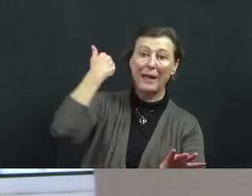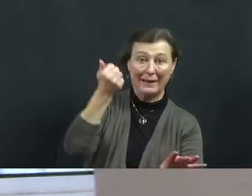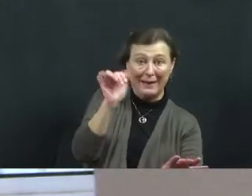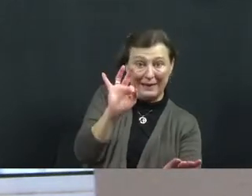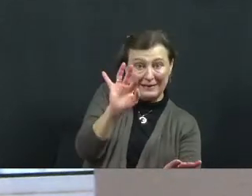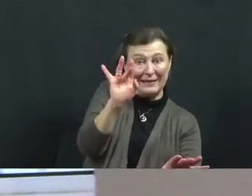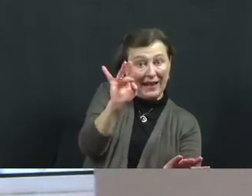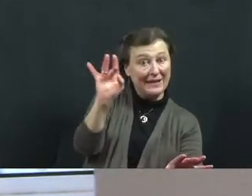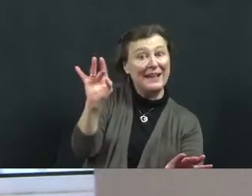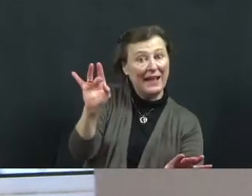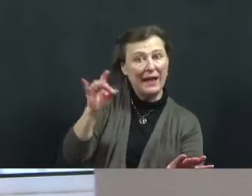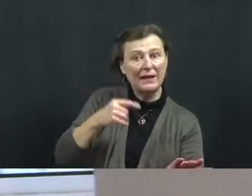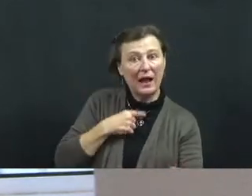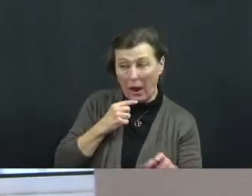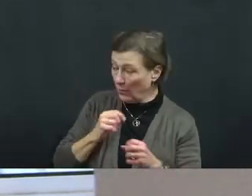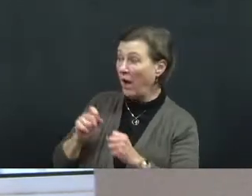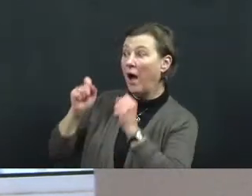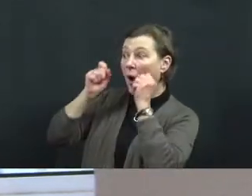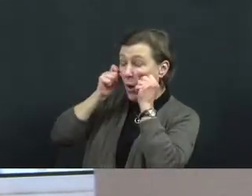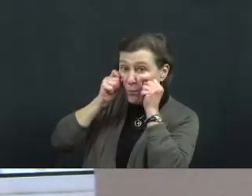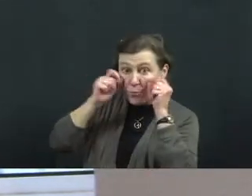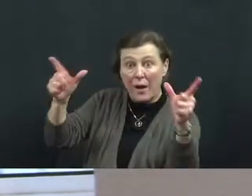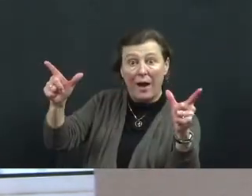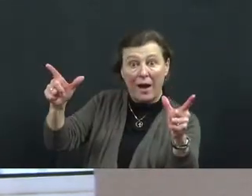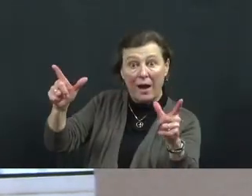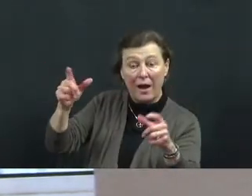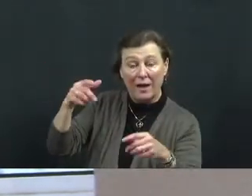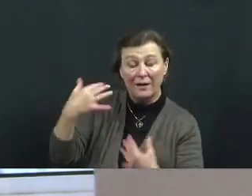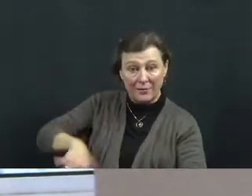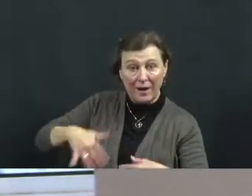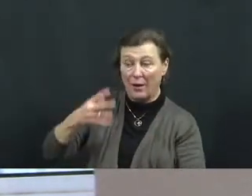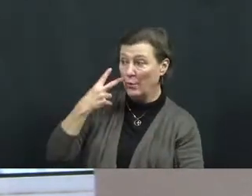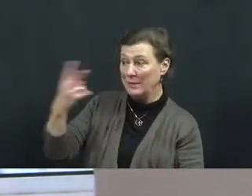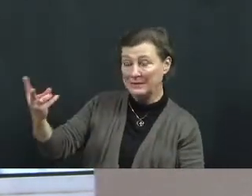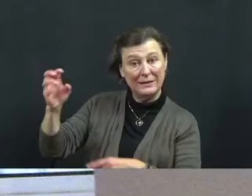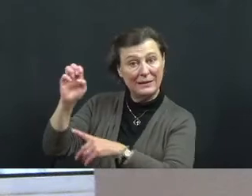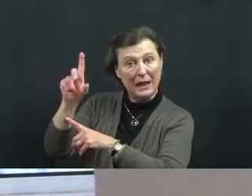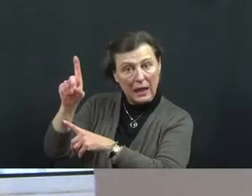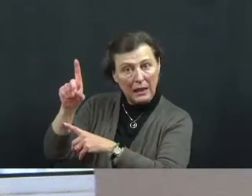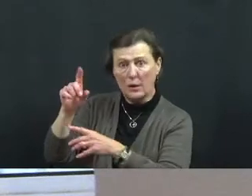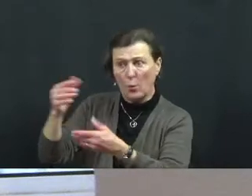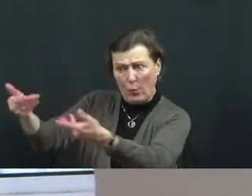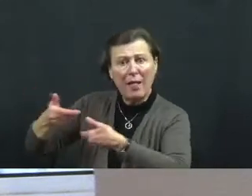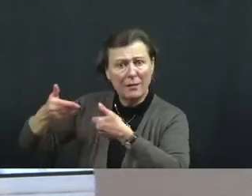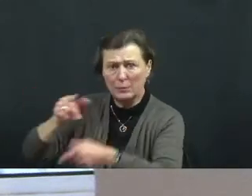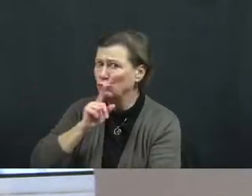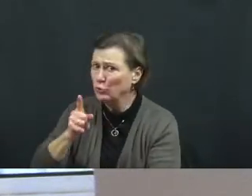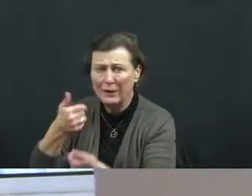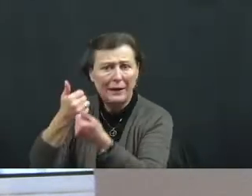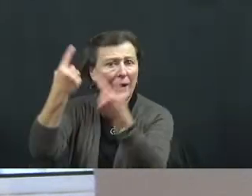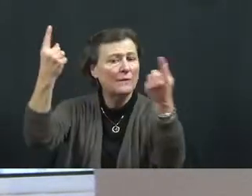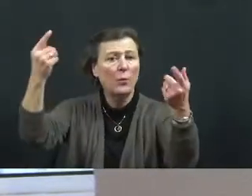I was really surprised to say the least. Not that he wasn't welcome. Everybody was welcome at this celebration.